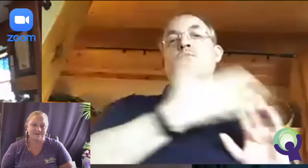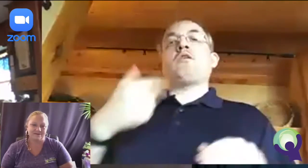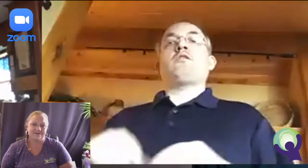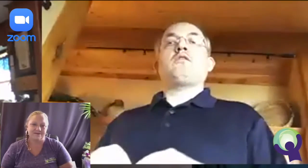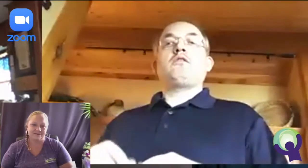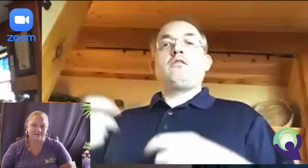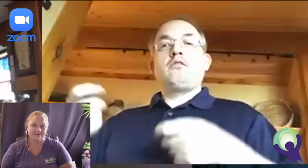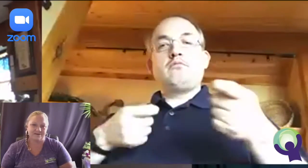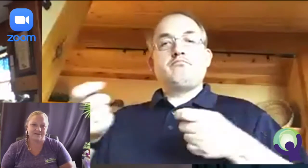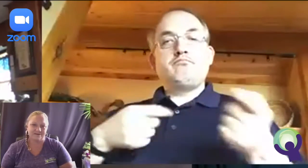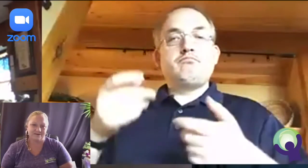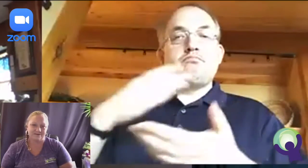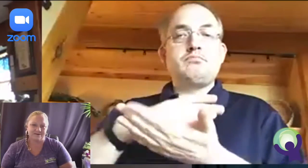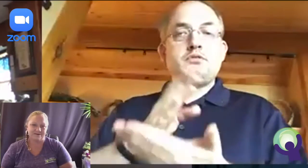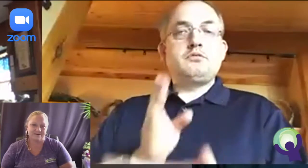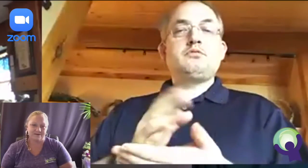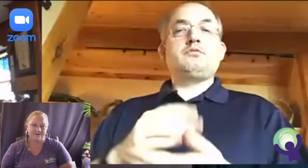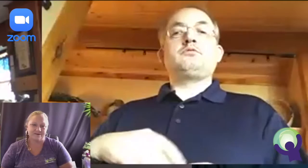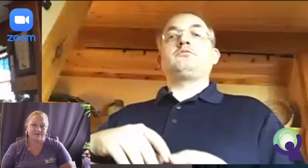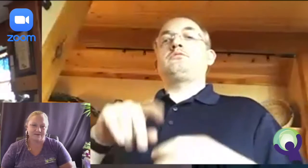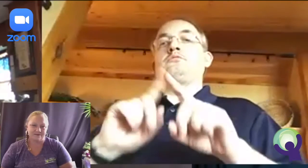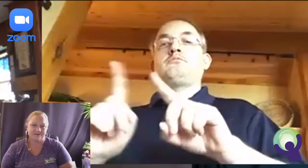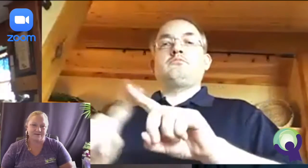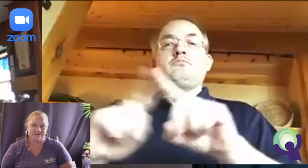I had set up different programs and how all the work that I had done in previous years